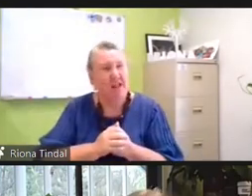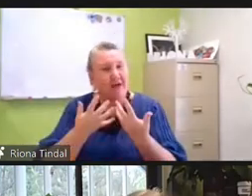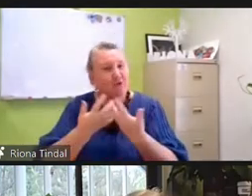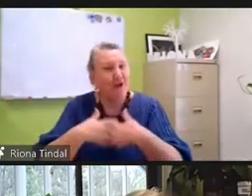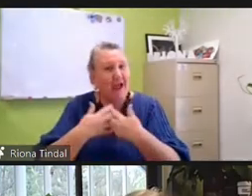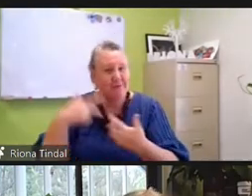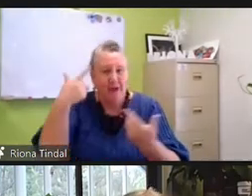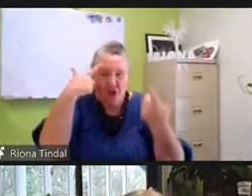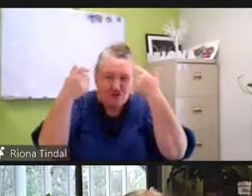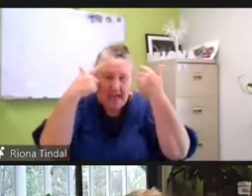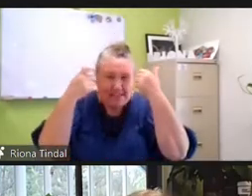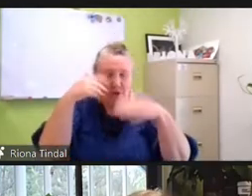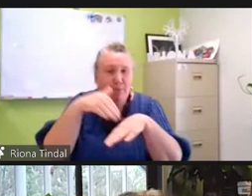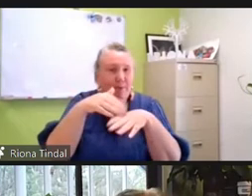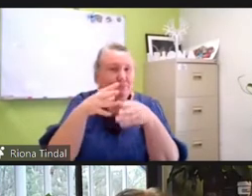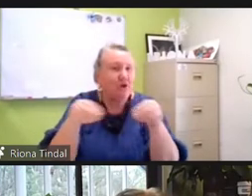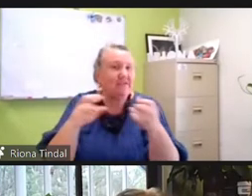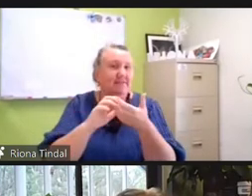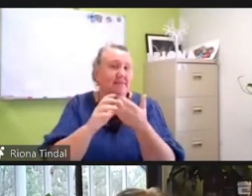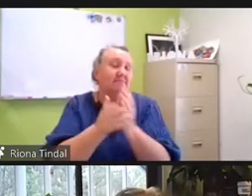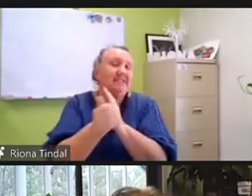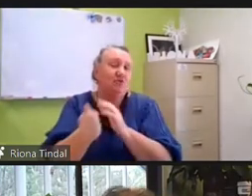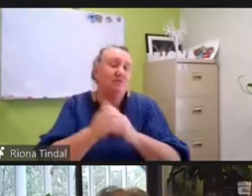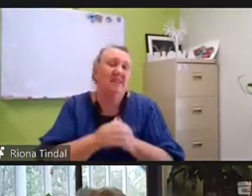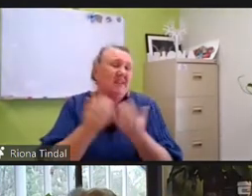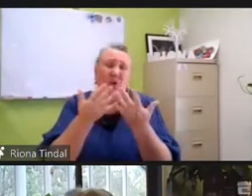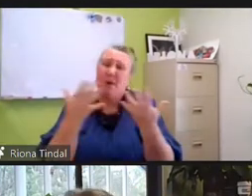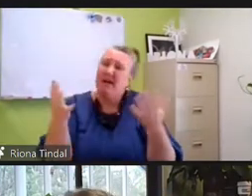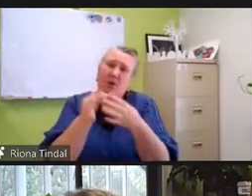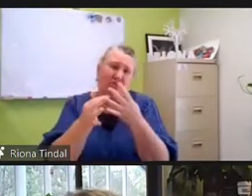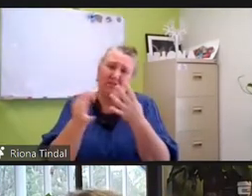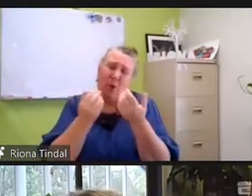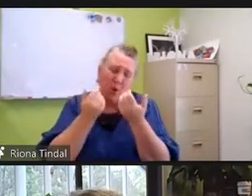They need to do some self-reflection. There is some creative problem solving skills I would